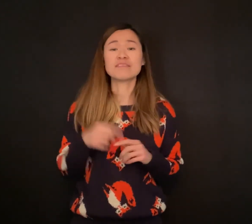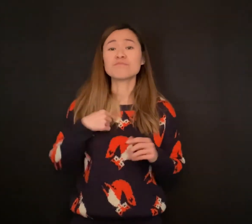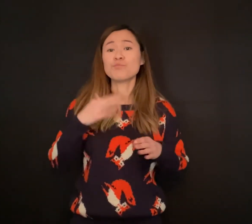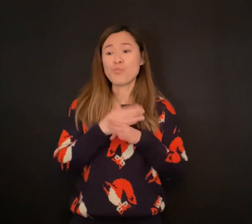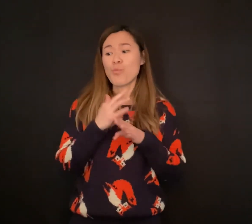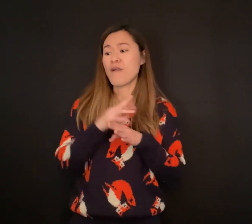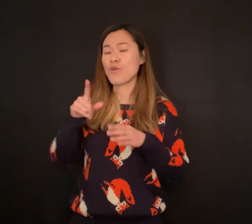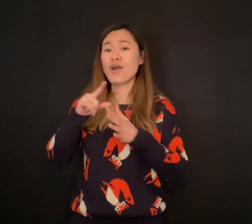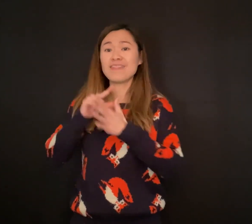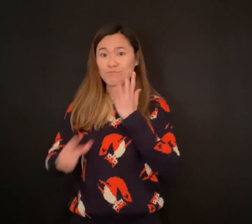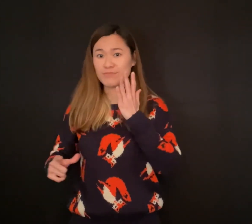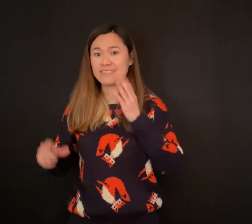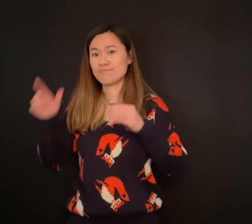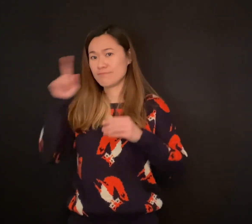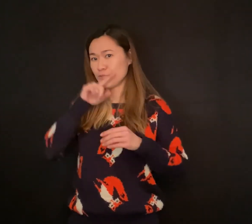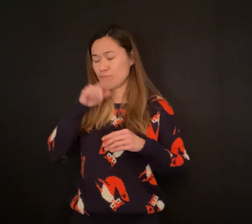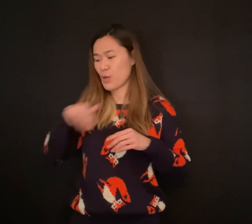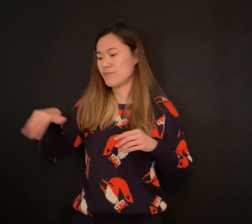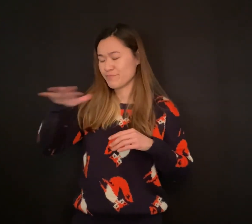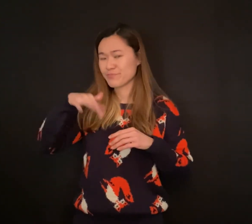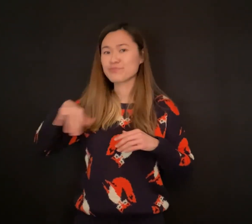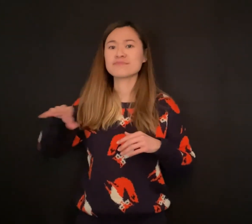I work with people with disabilities.